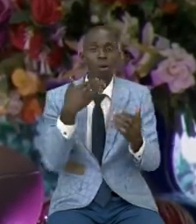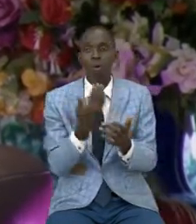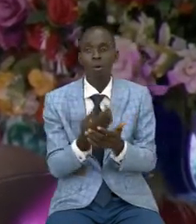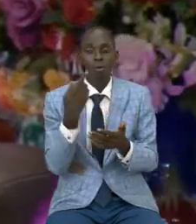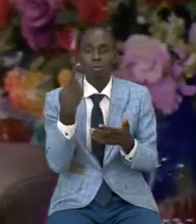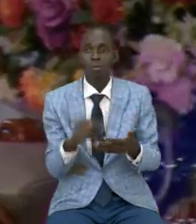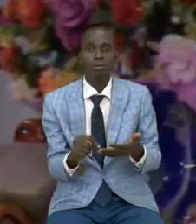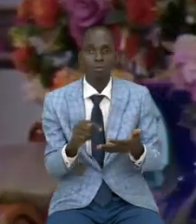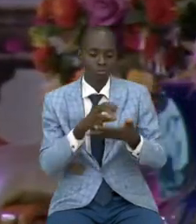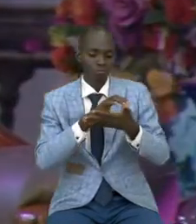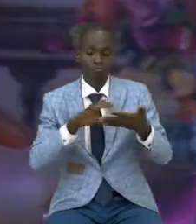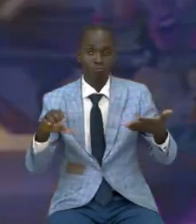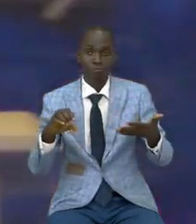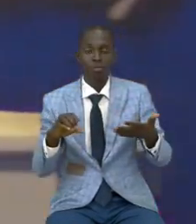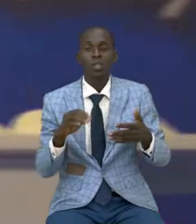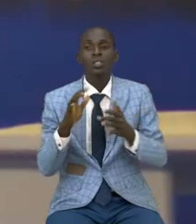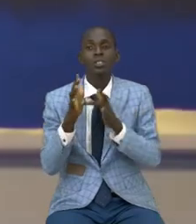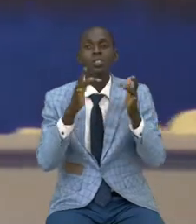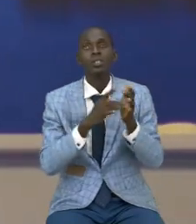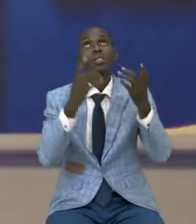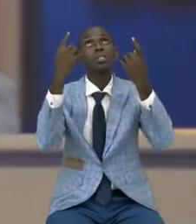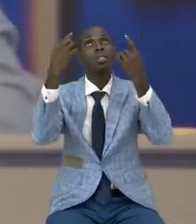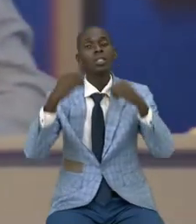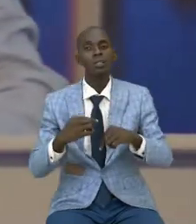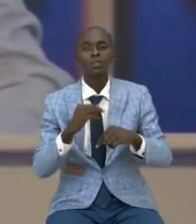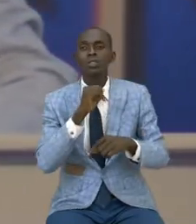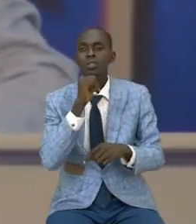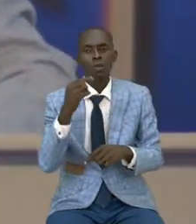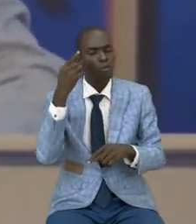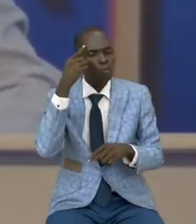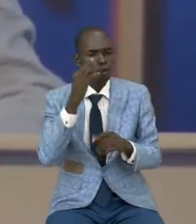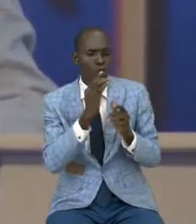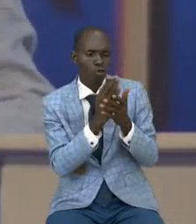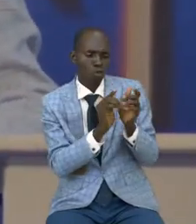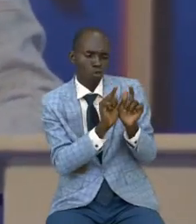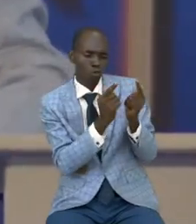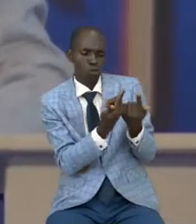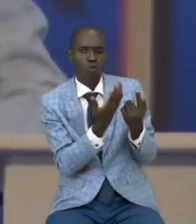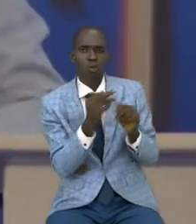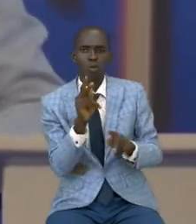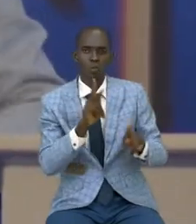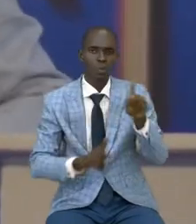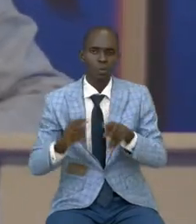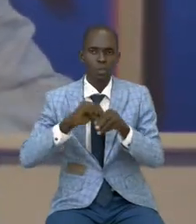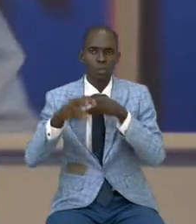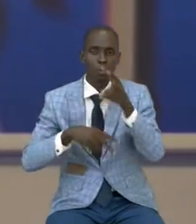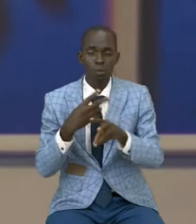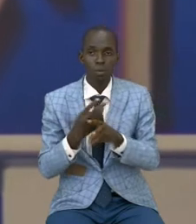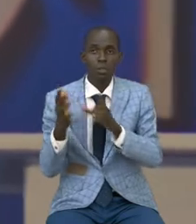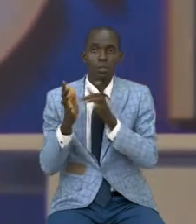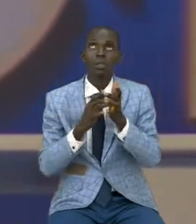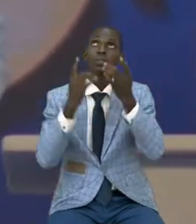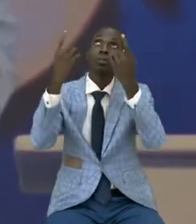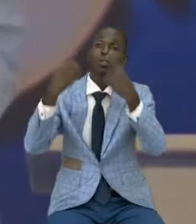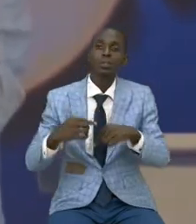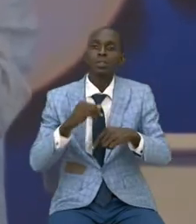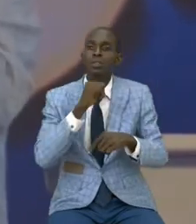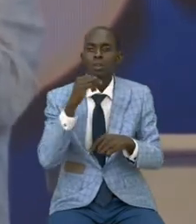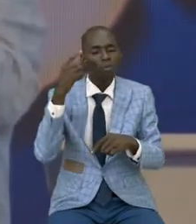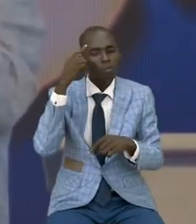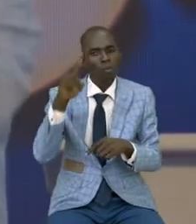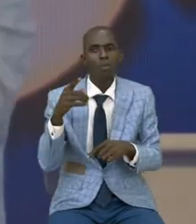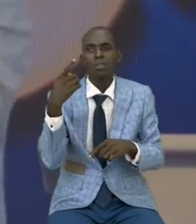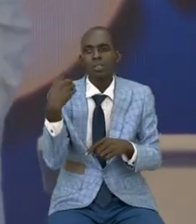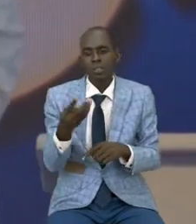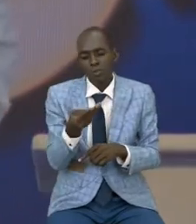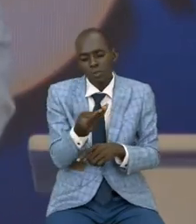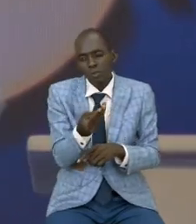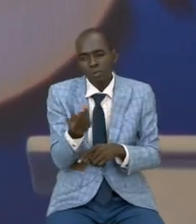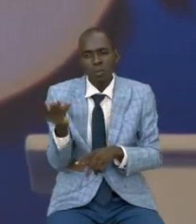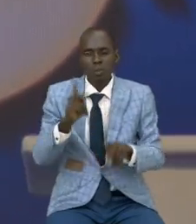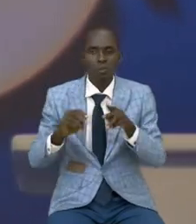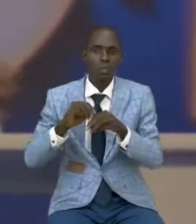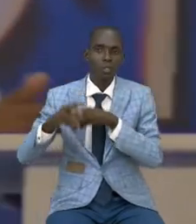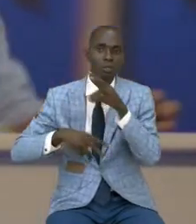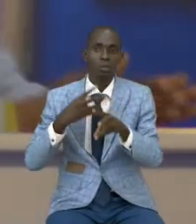jesus came not for a fraction of the world jesus came not for the minority in the world jesus came